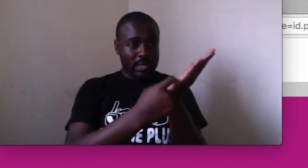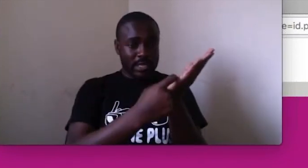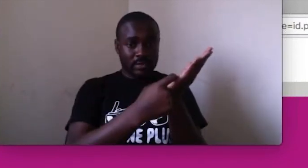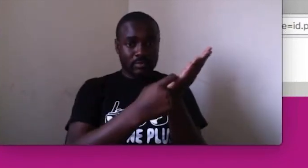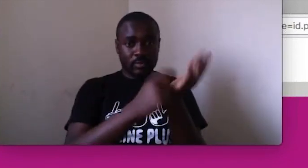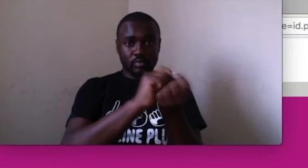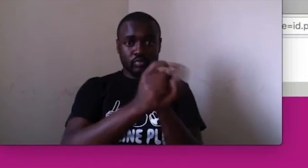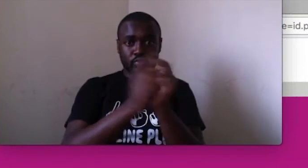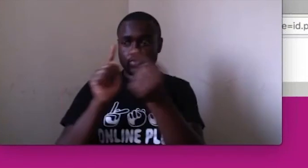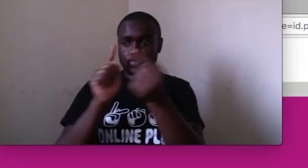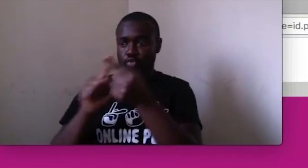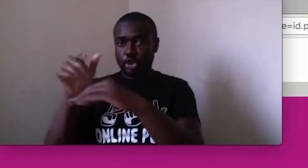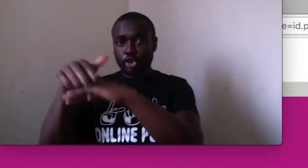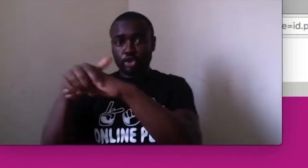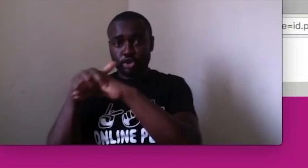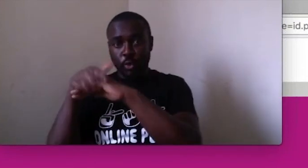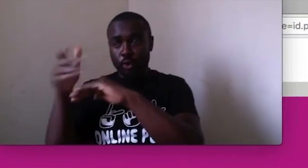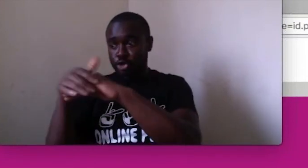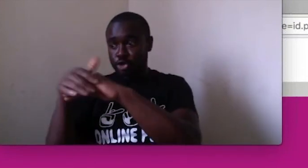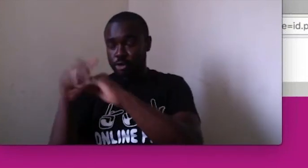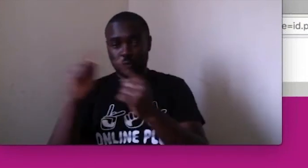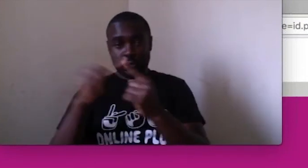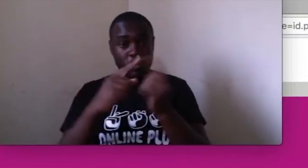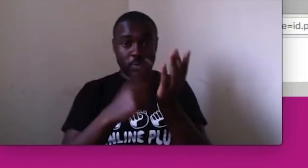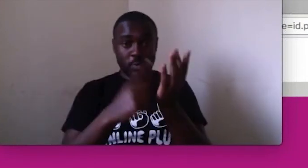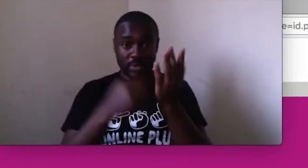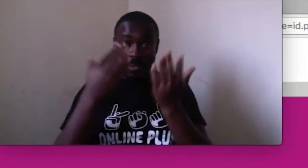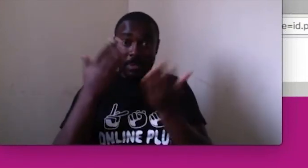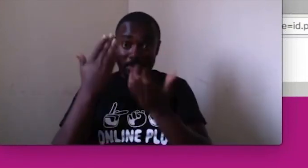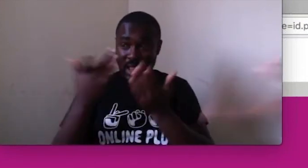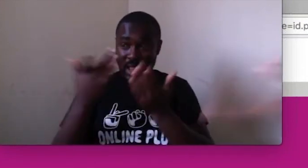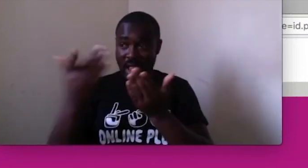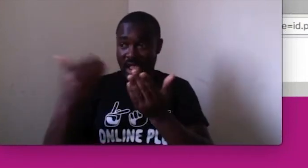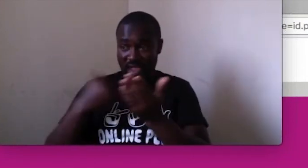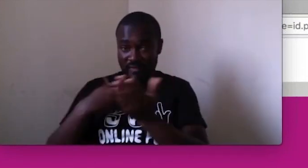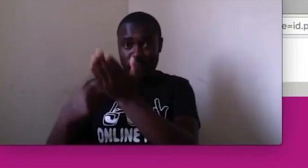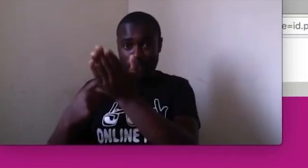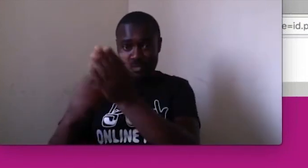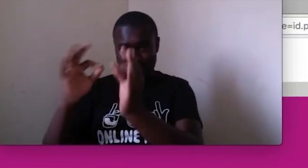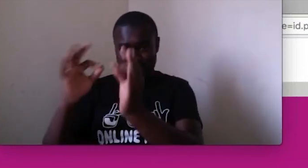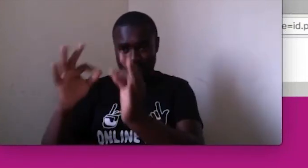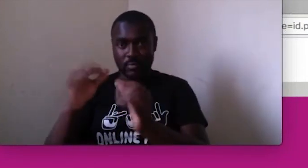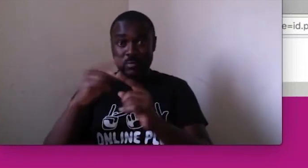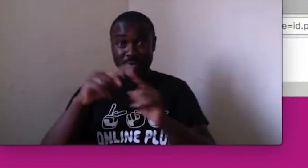but we don't have a Swahili word to change to English or the English to Swahili